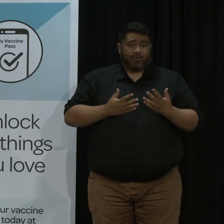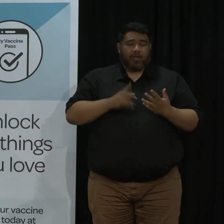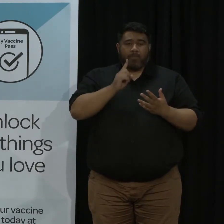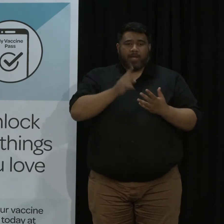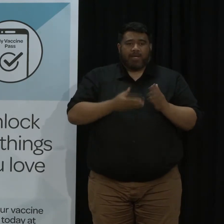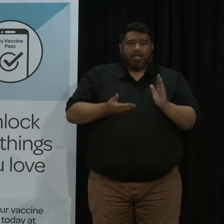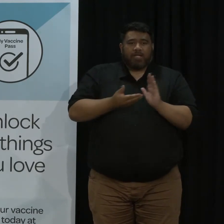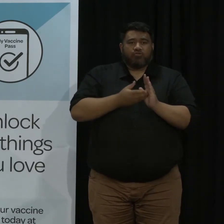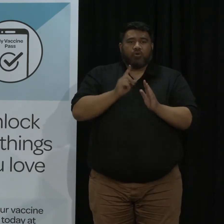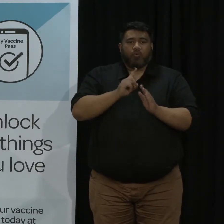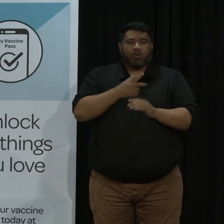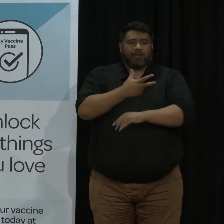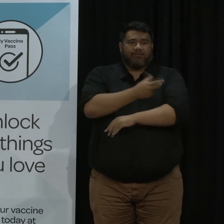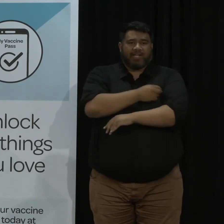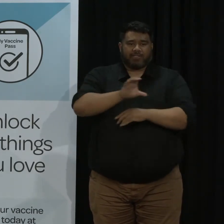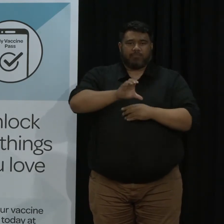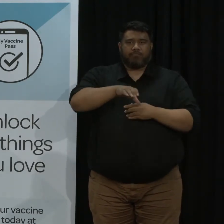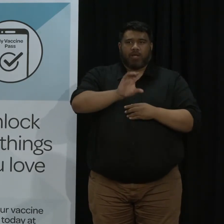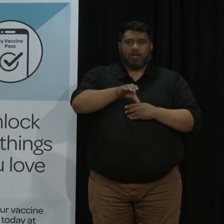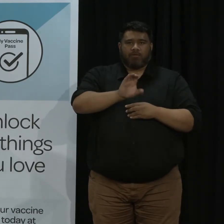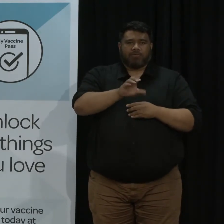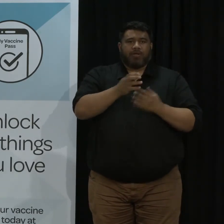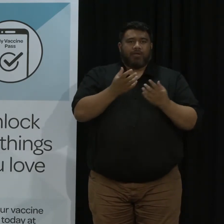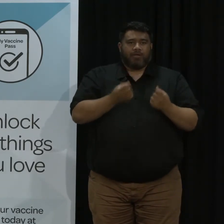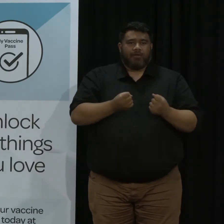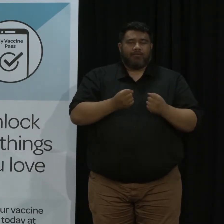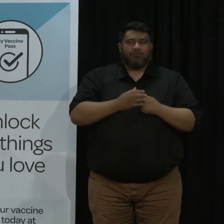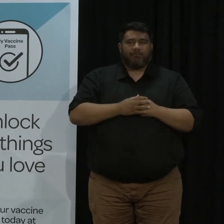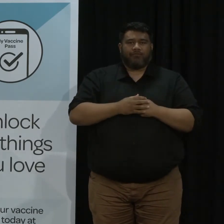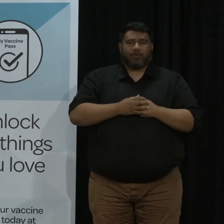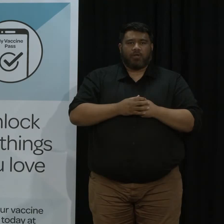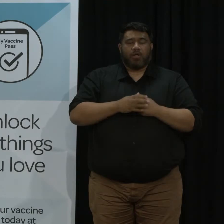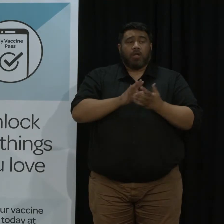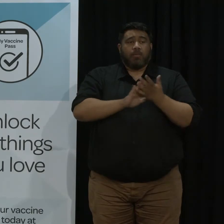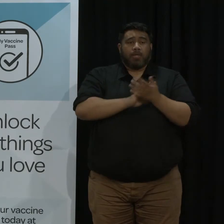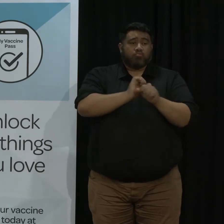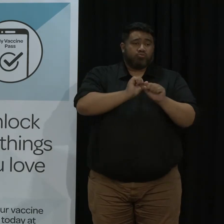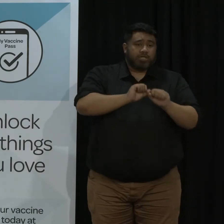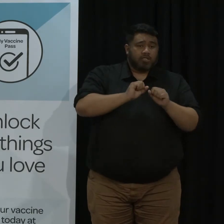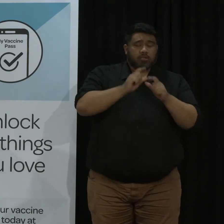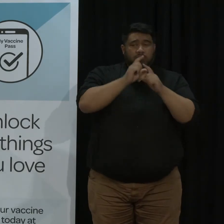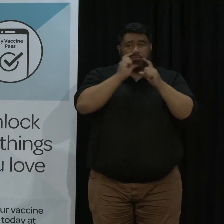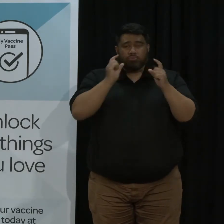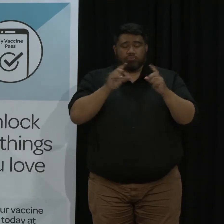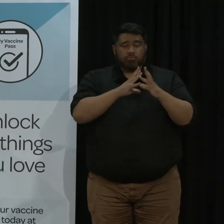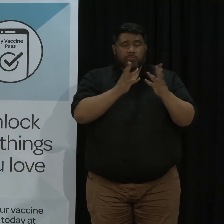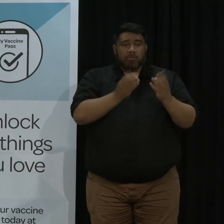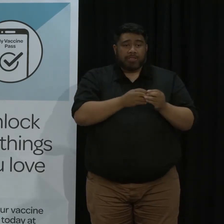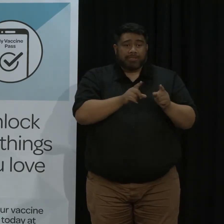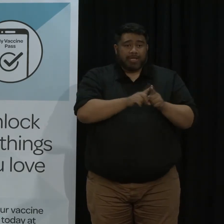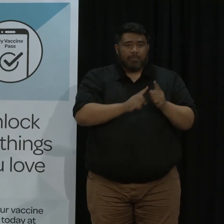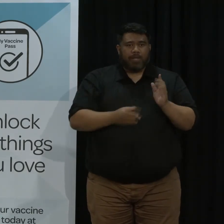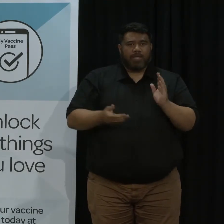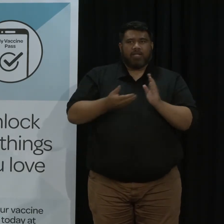red, it will feel very similar to what they are experiencing now with the addition of